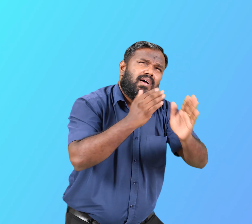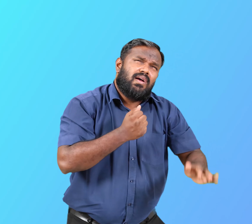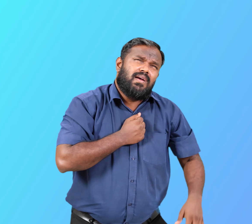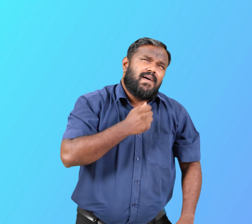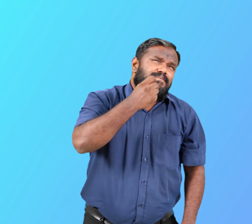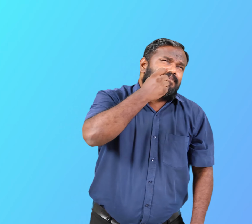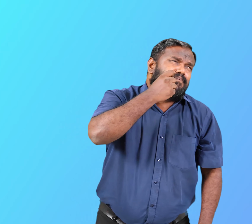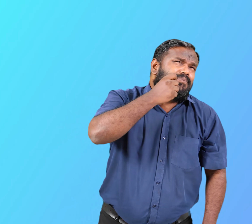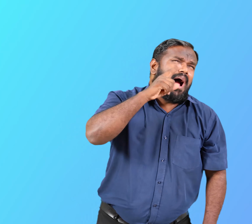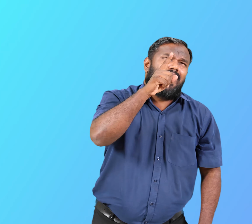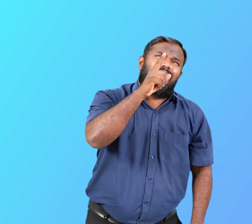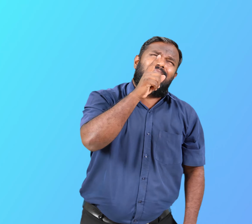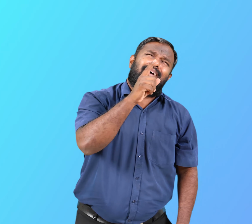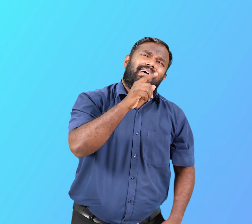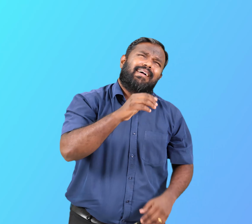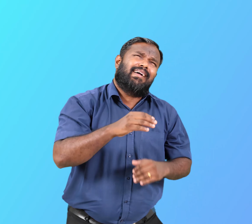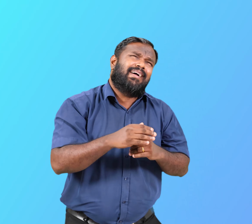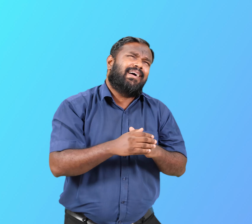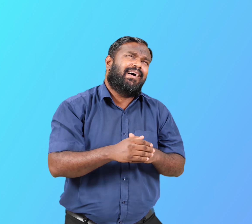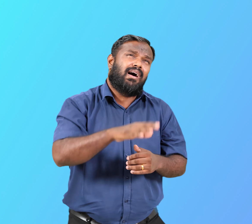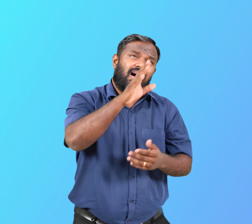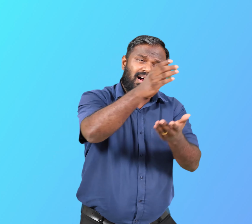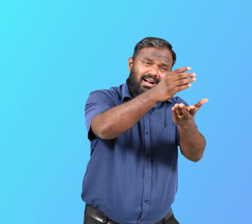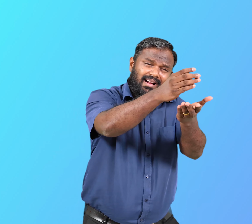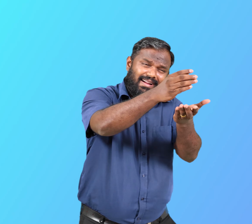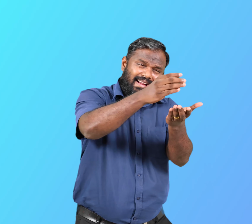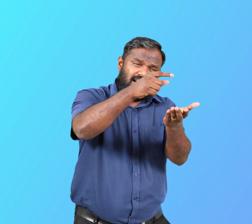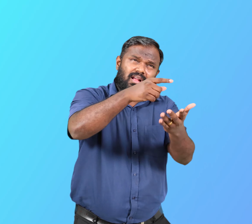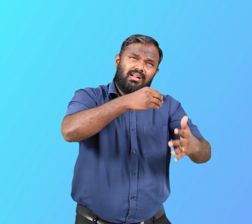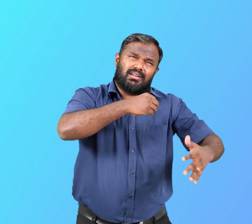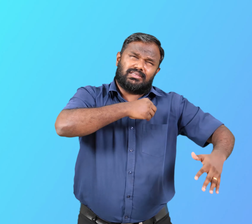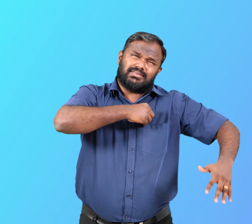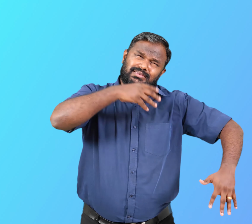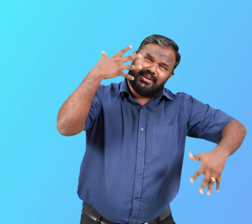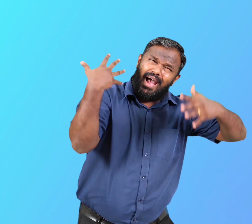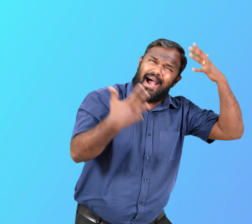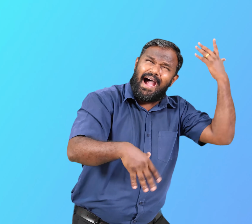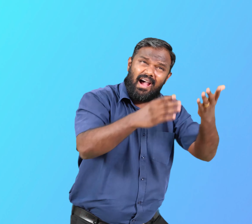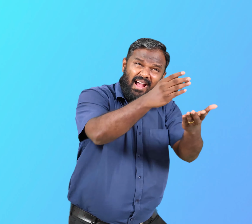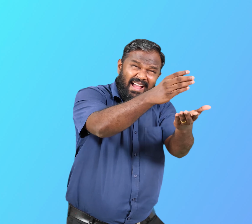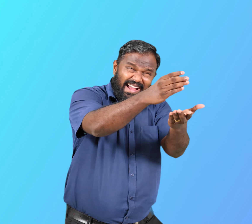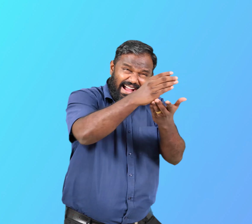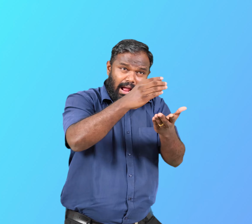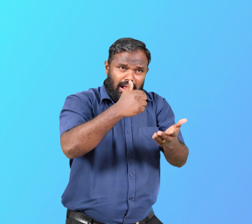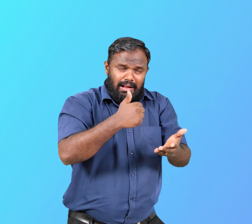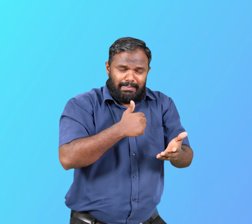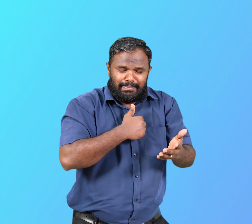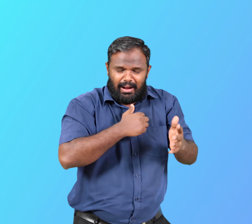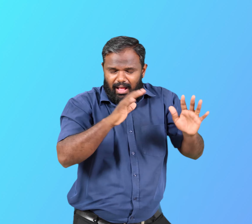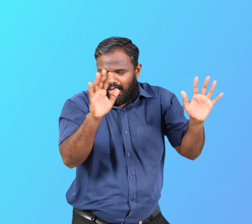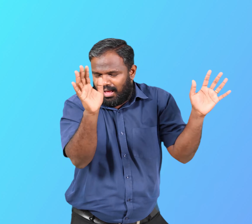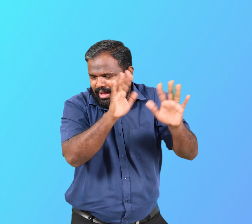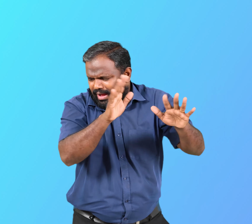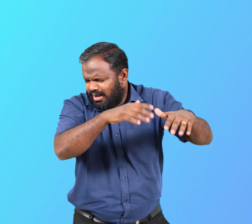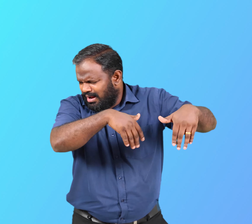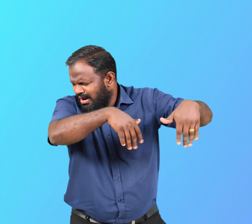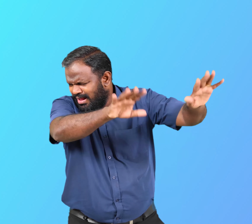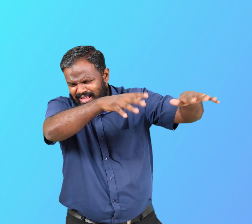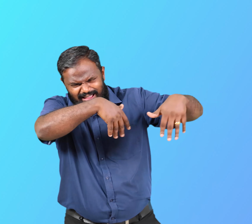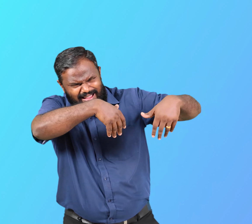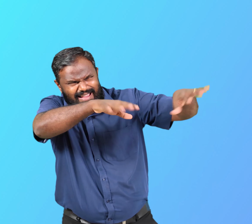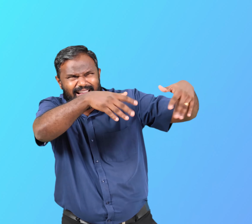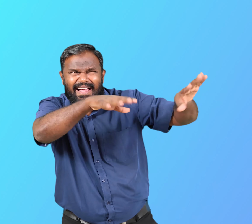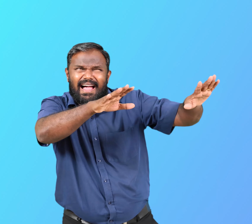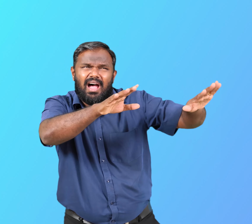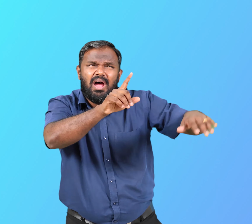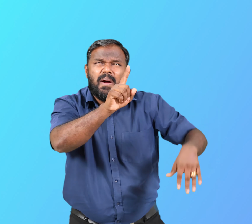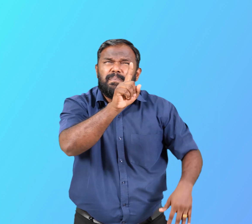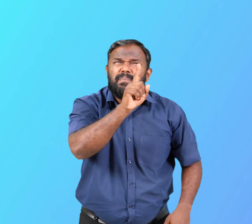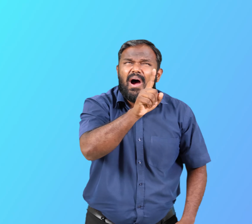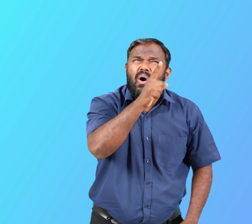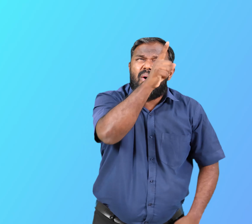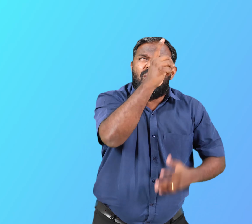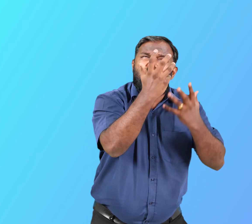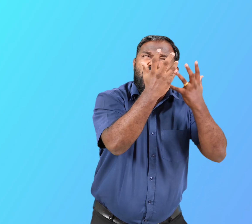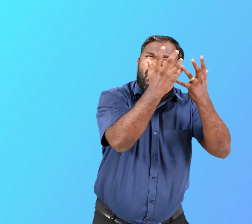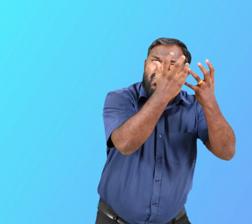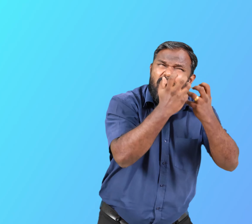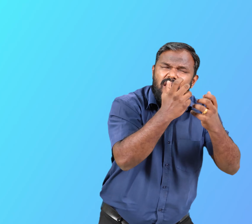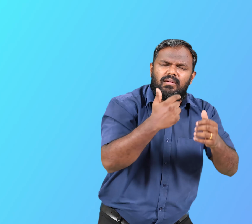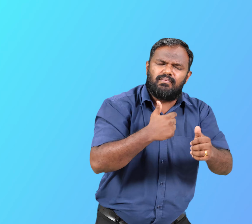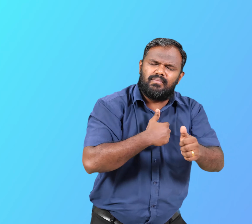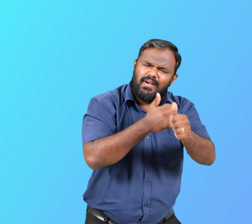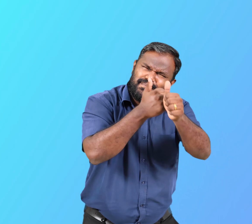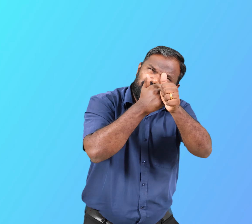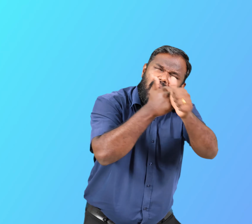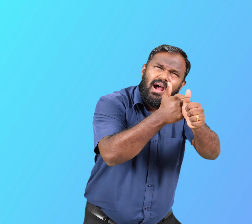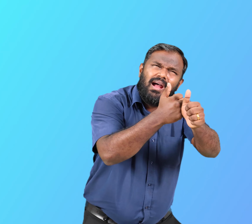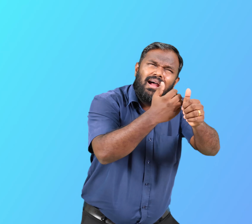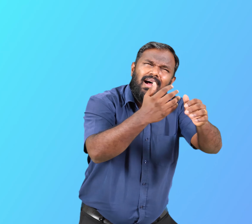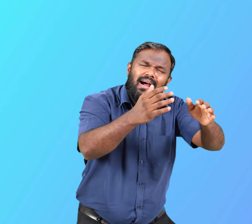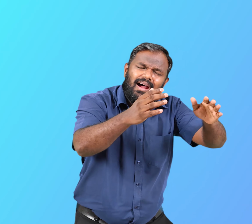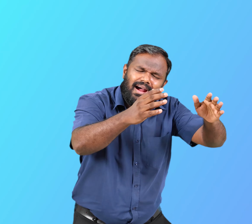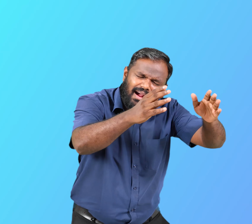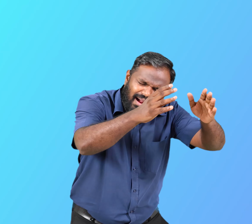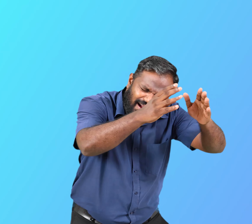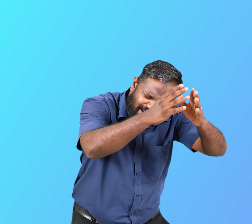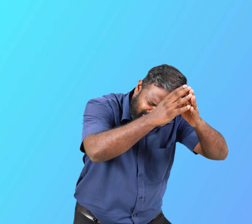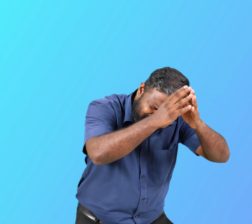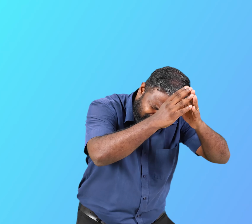“My Father, if it is possible, don’t make me drink from this cup. But do what you want, not what I want.”